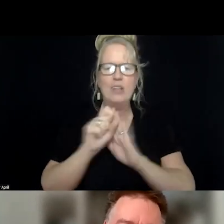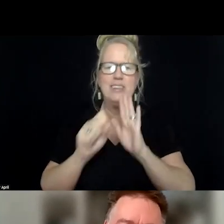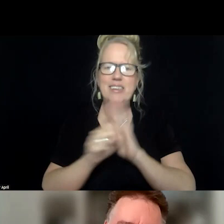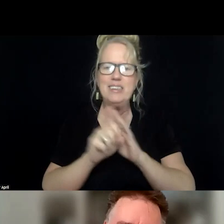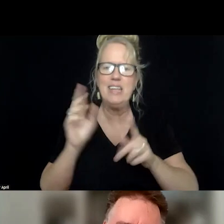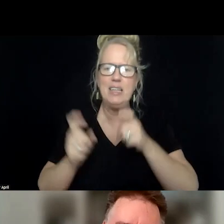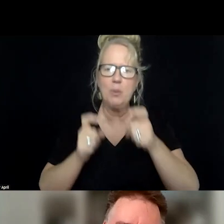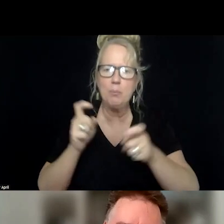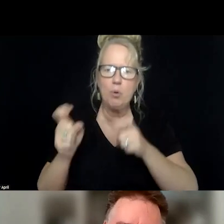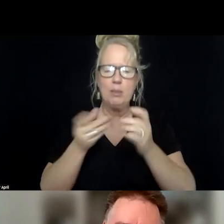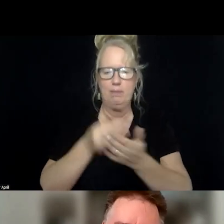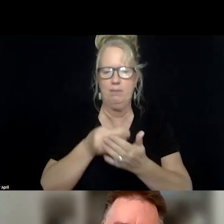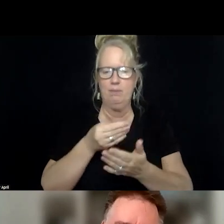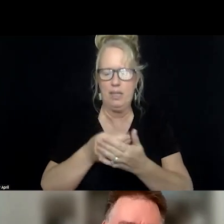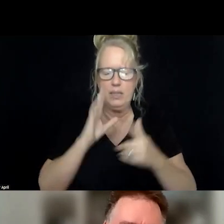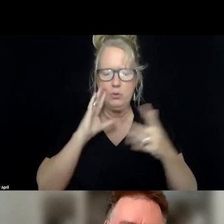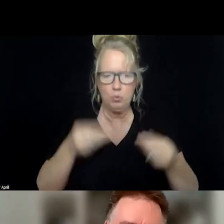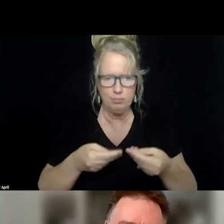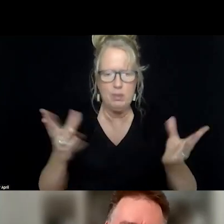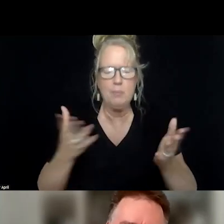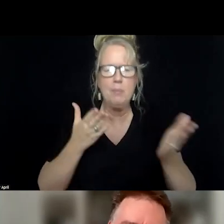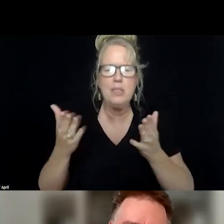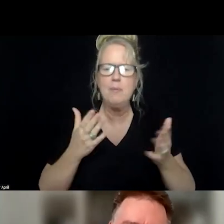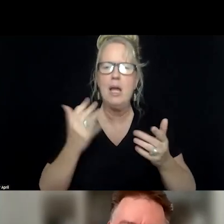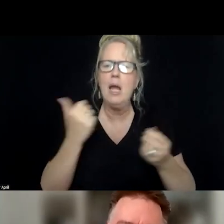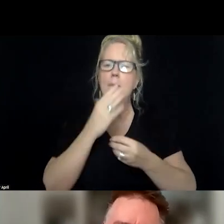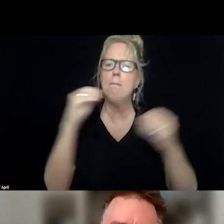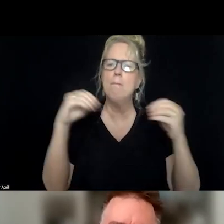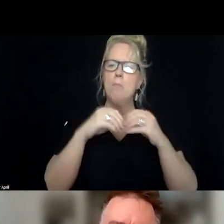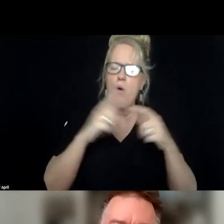FOR SERVICES AND GET THIS PART OF MAINSTREAM HEALTHCARE AND WE